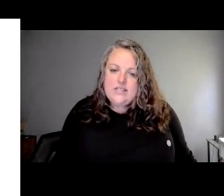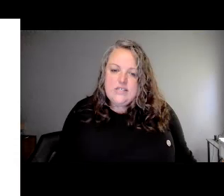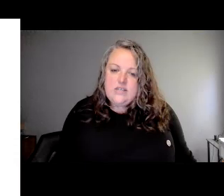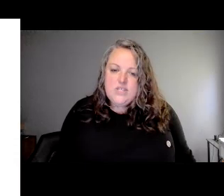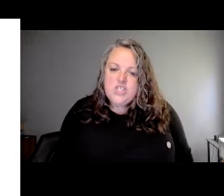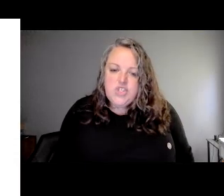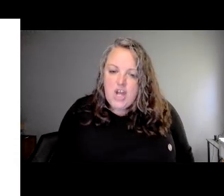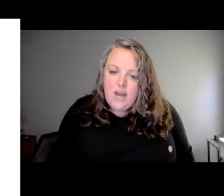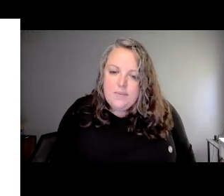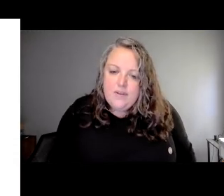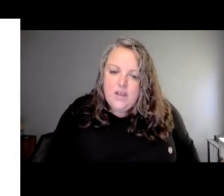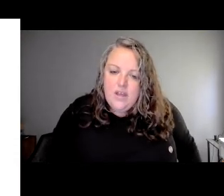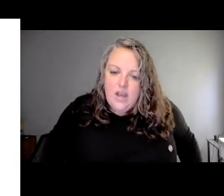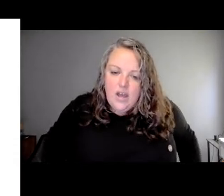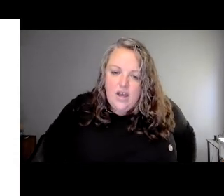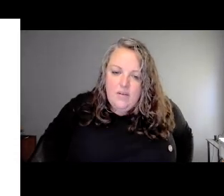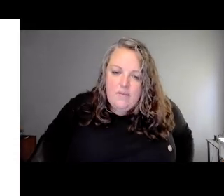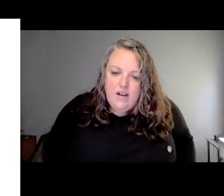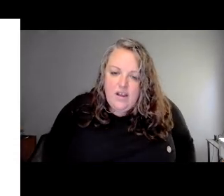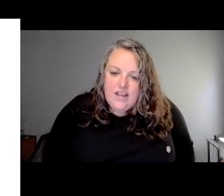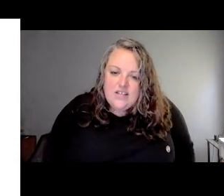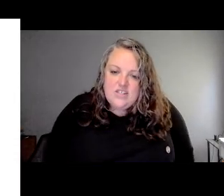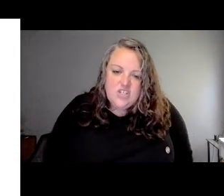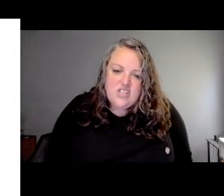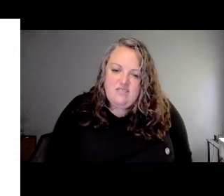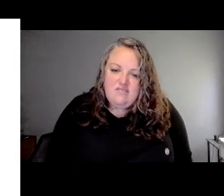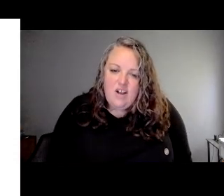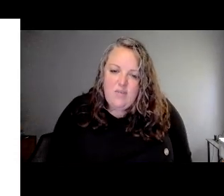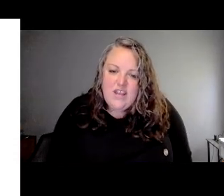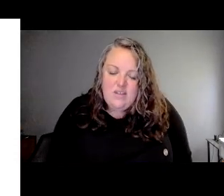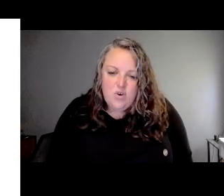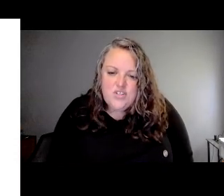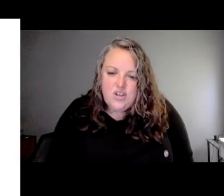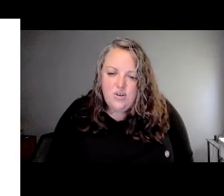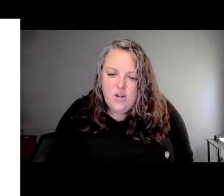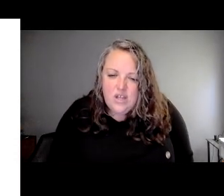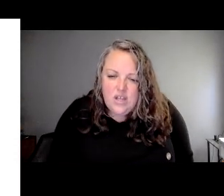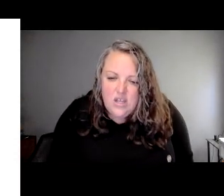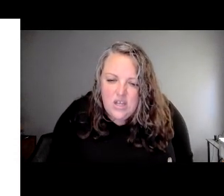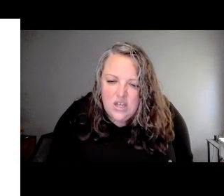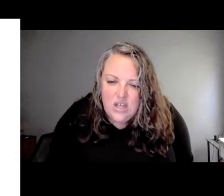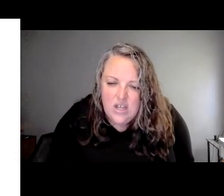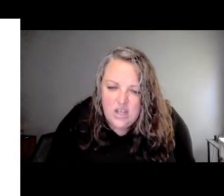I guess it seems to stop. I get it's just like not running anymore. So, okay.